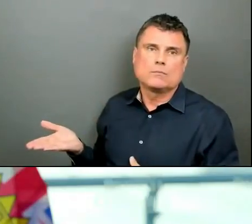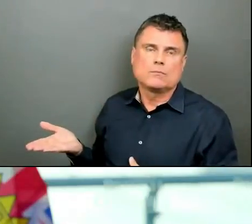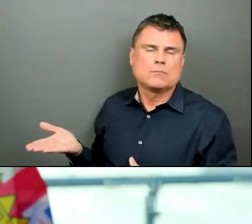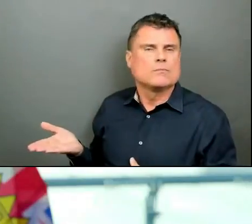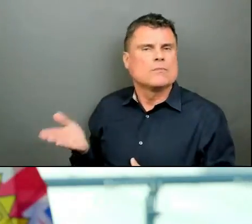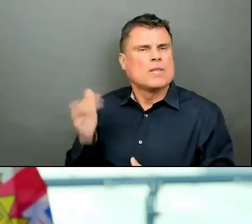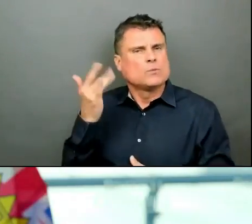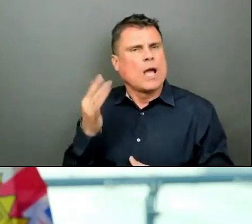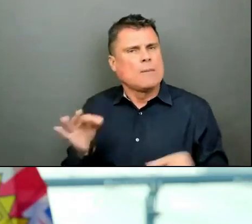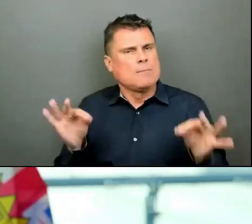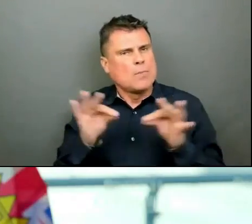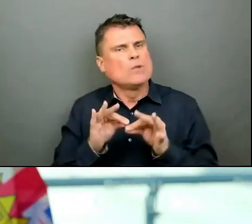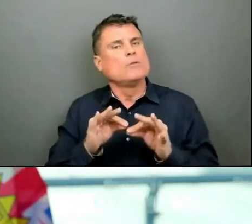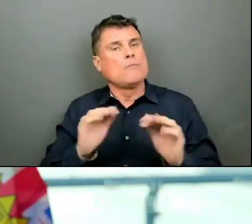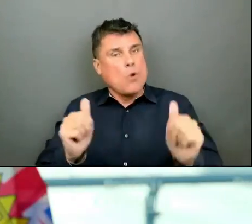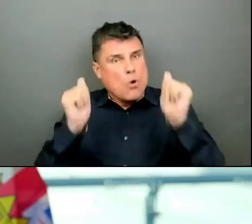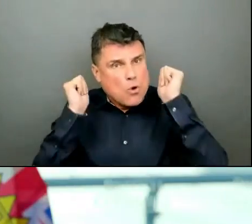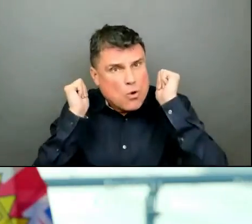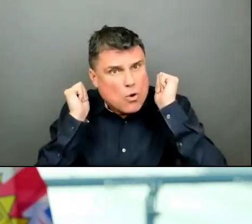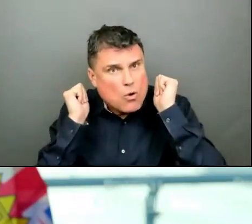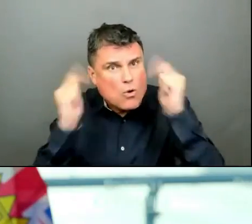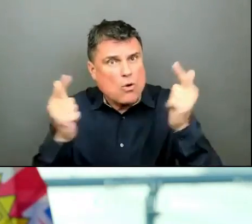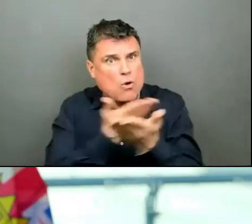attention.